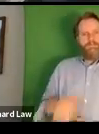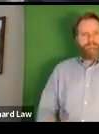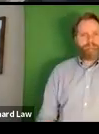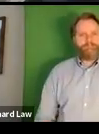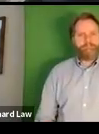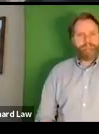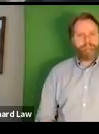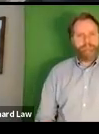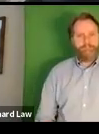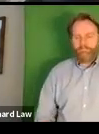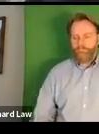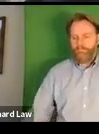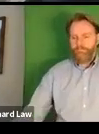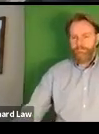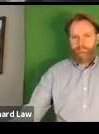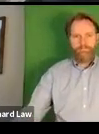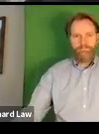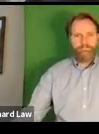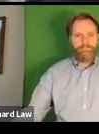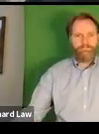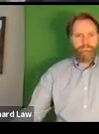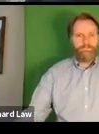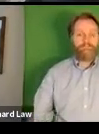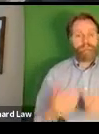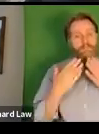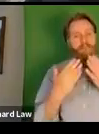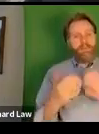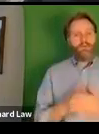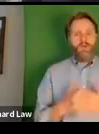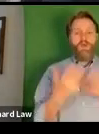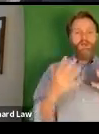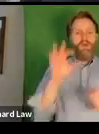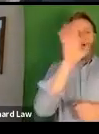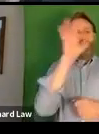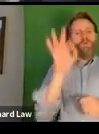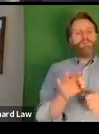mark I'm gonna turn to a question now from David Wulcko from CPS London and